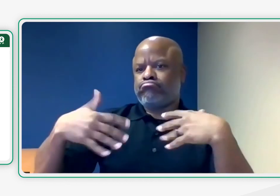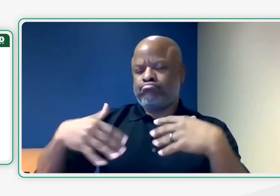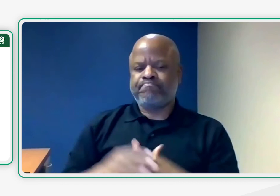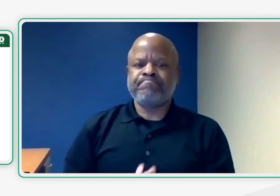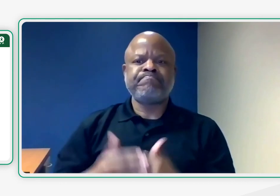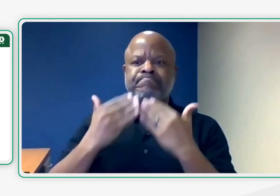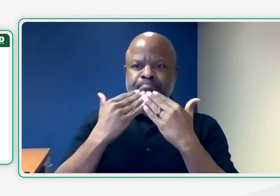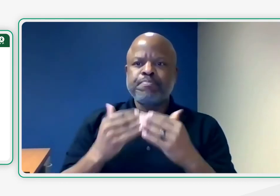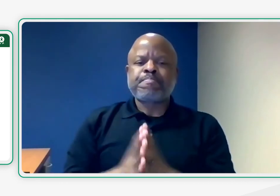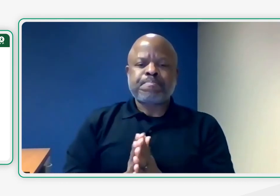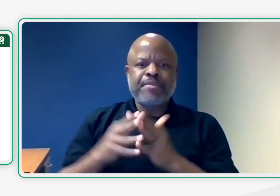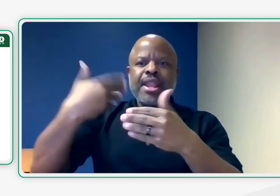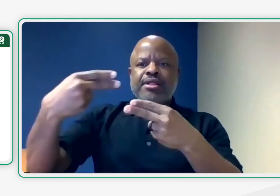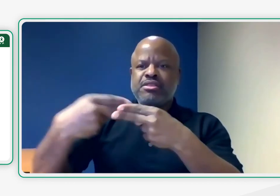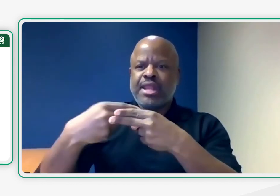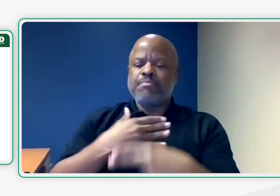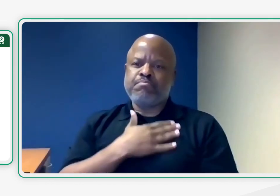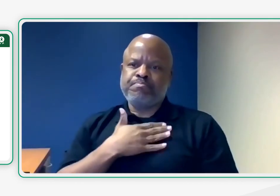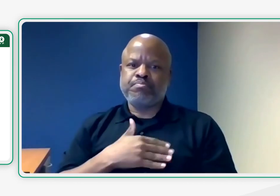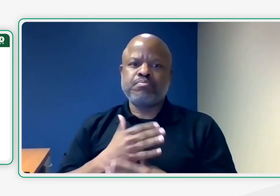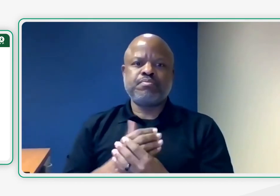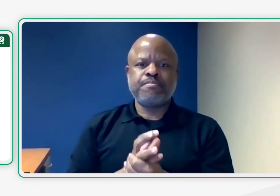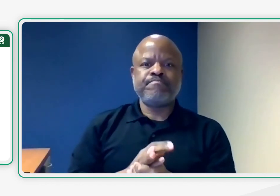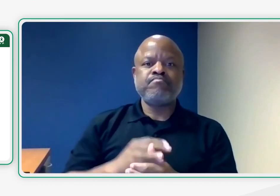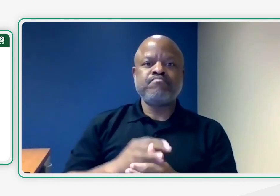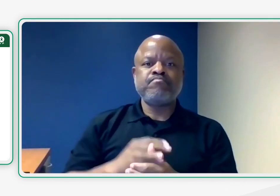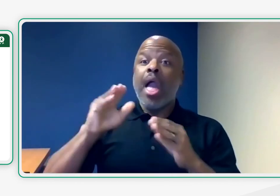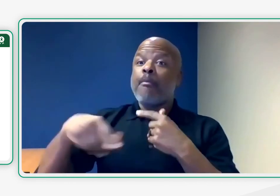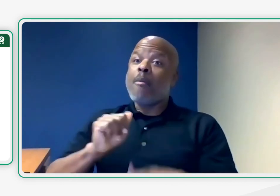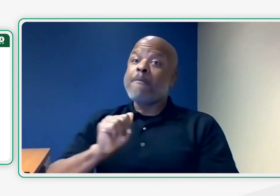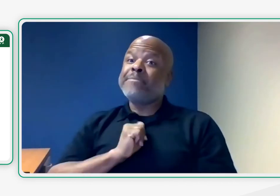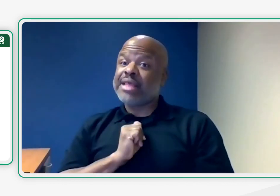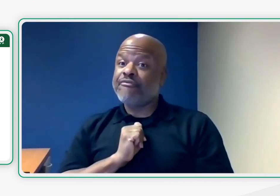readiness and awareness during the pandemic. So, we want to say thank you to everyone. Next